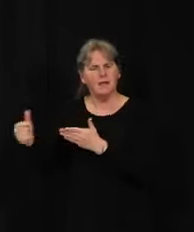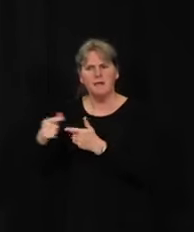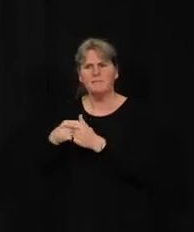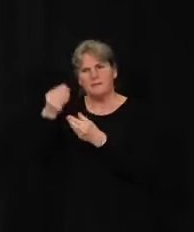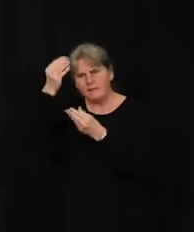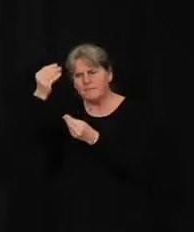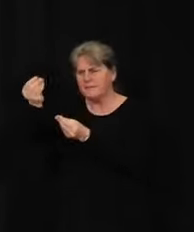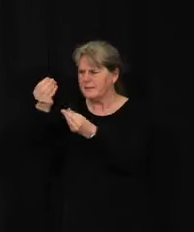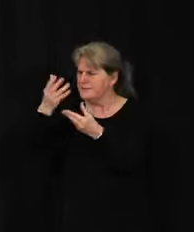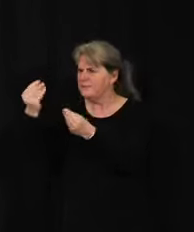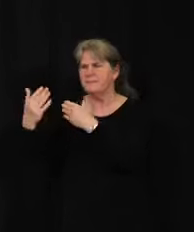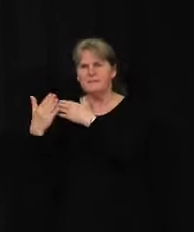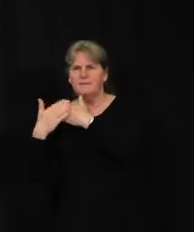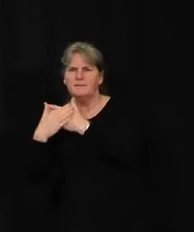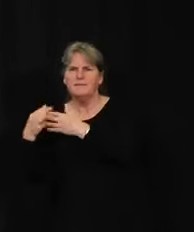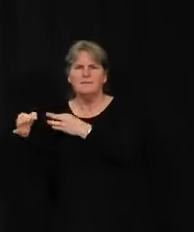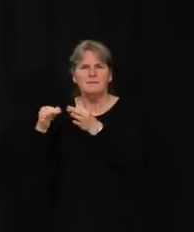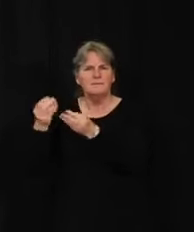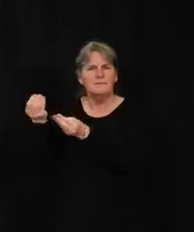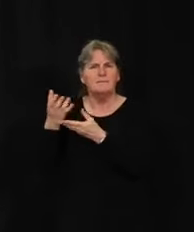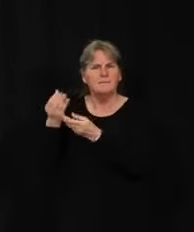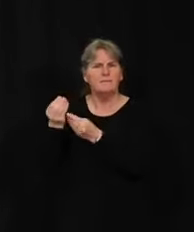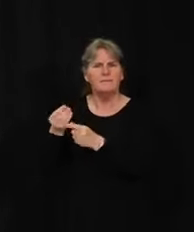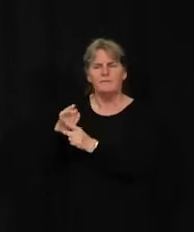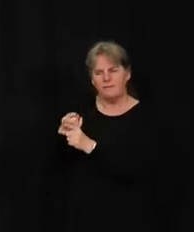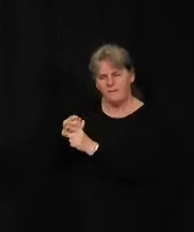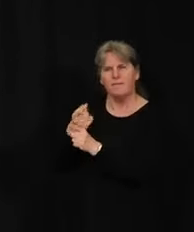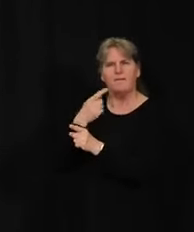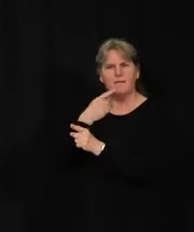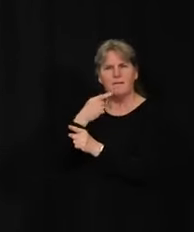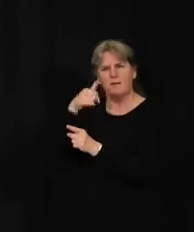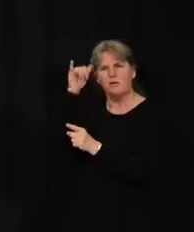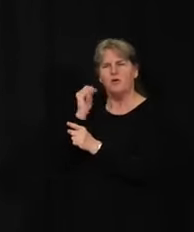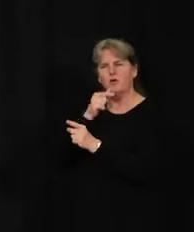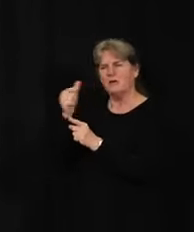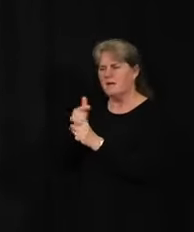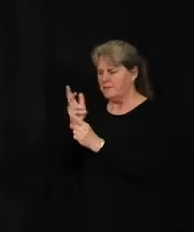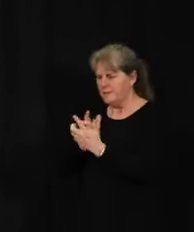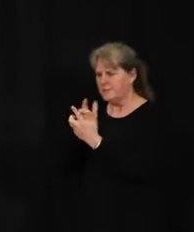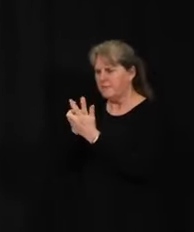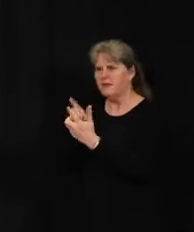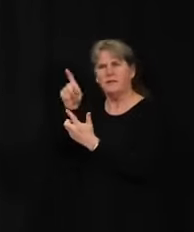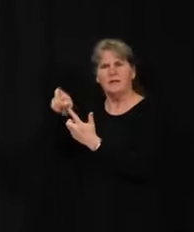with information and advice so that we can be responsive to the evolving needs of our diverse